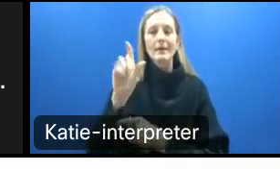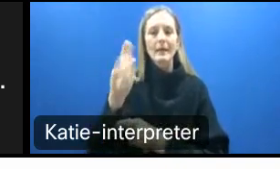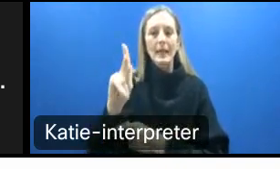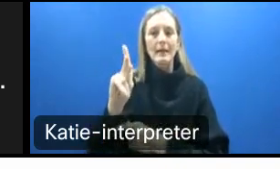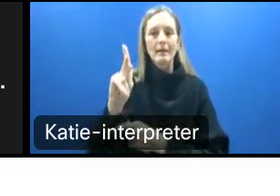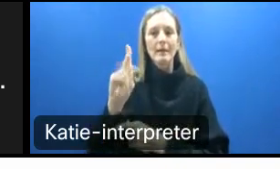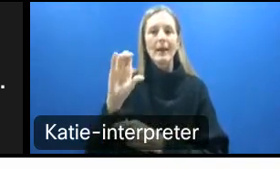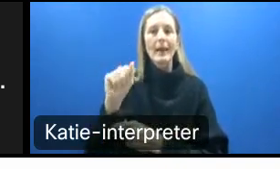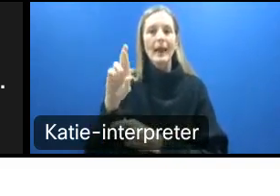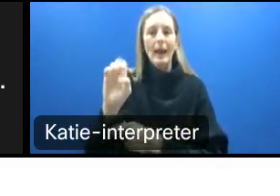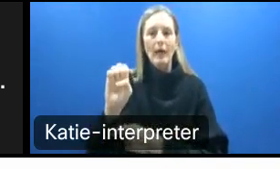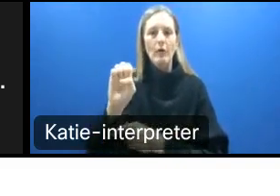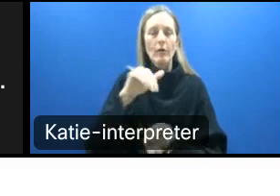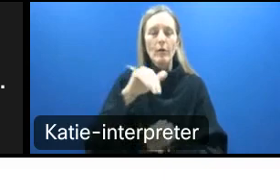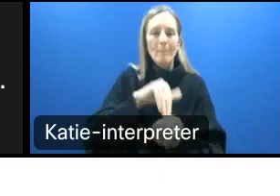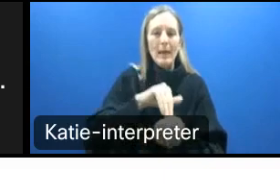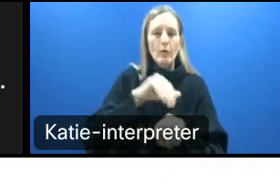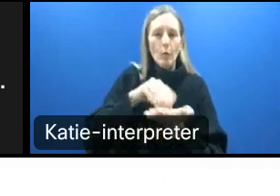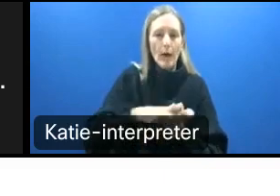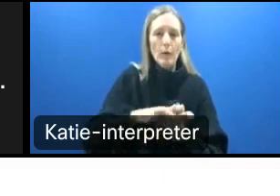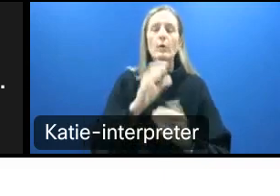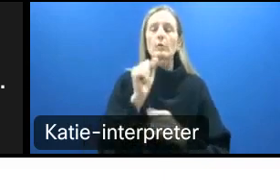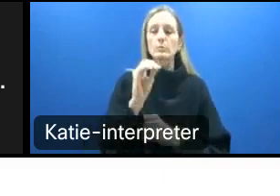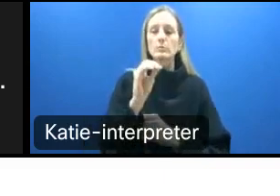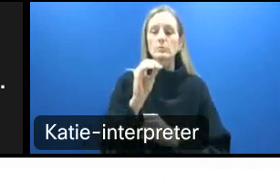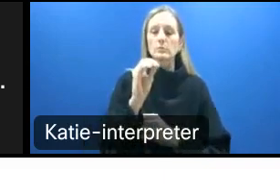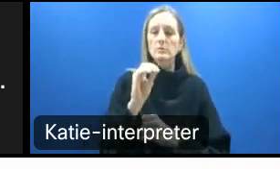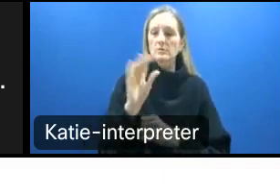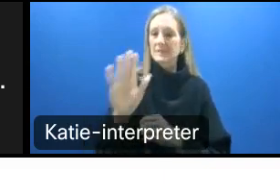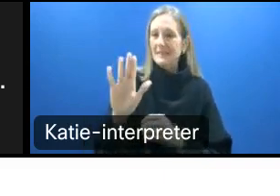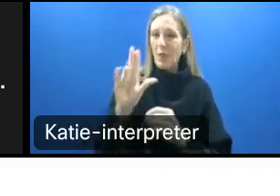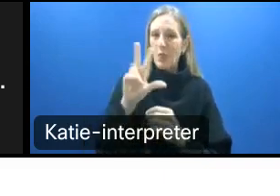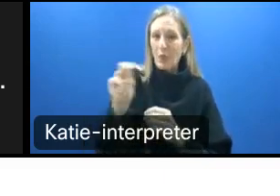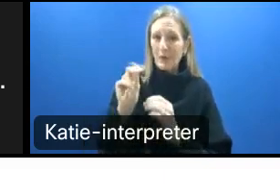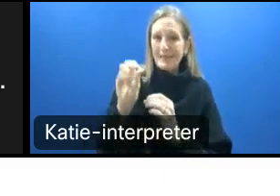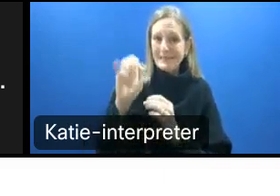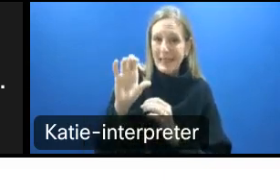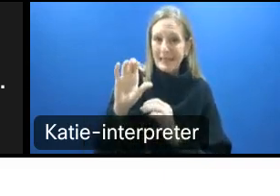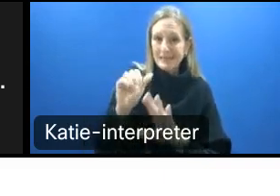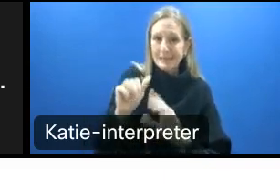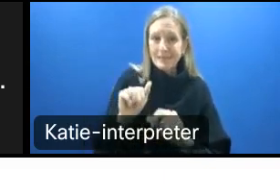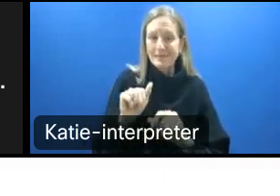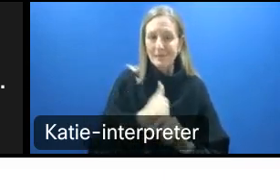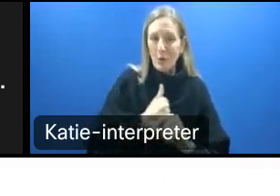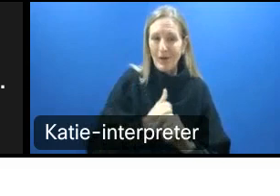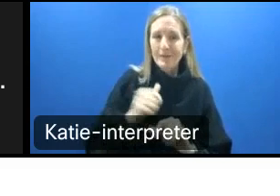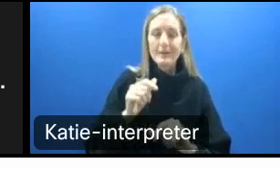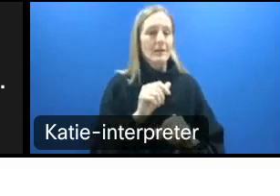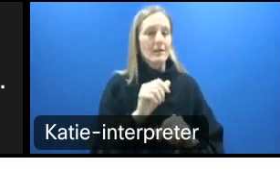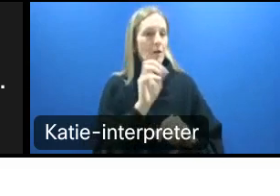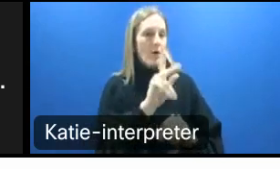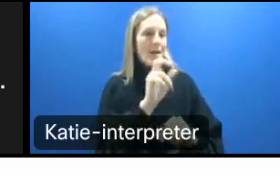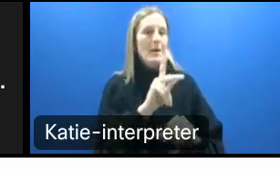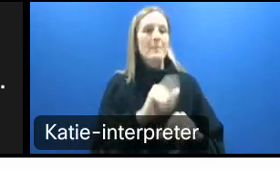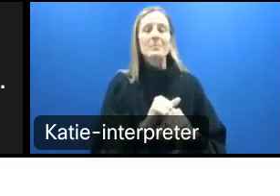So, in addition to the traditional, you have another 30 seconds. Sorry? No, go ahead. Additional telephone calls.